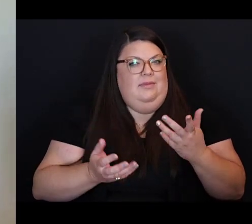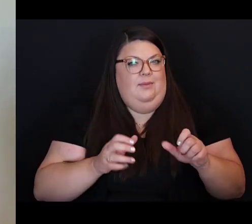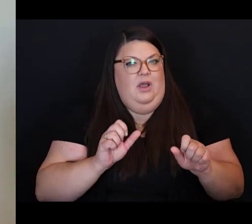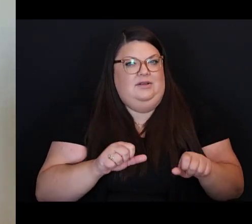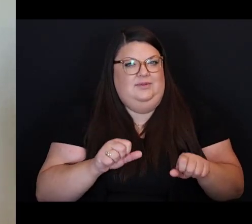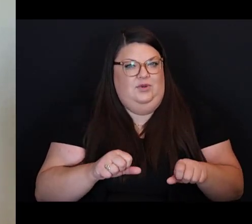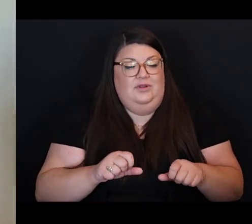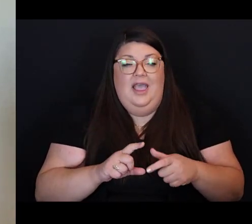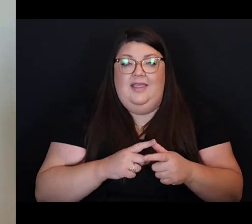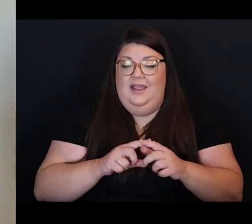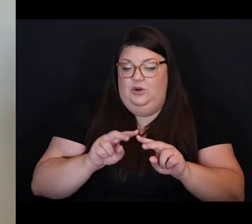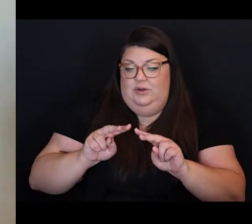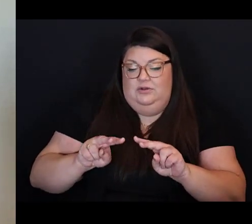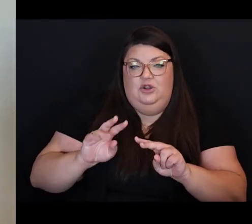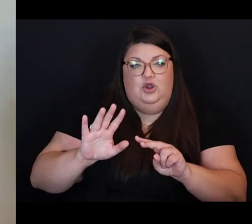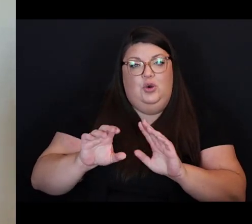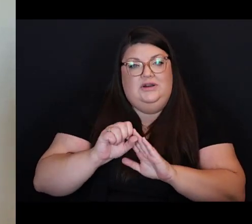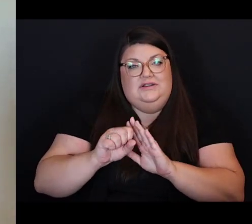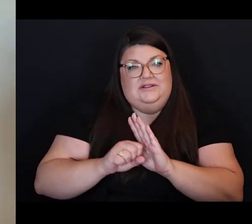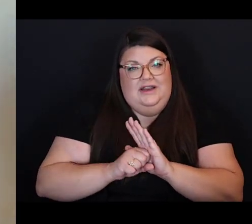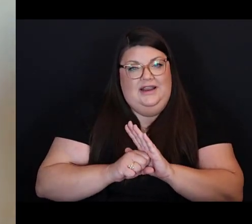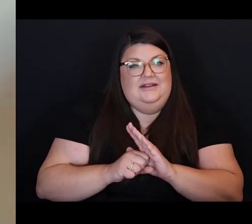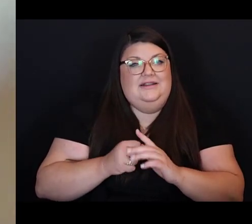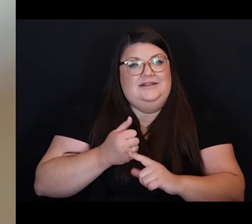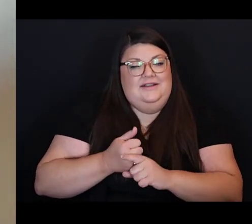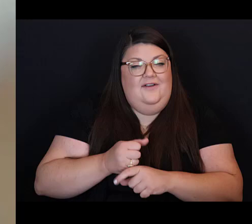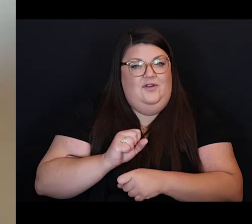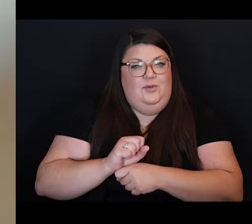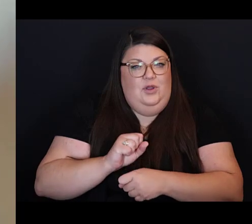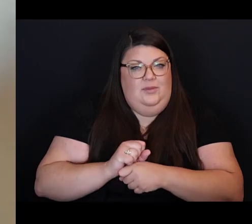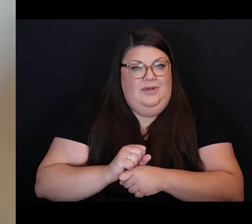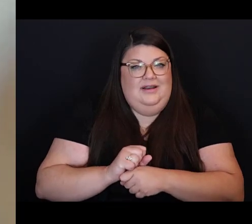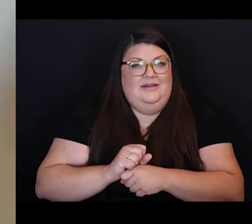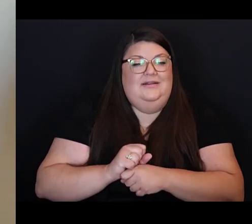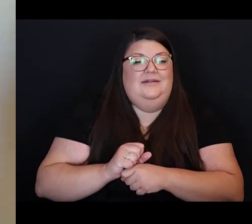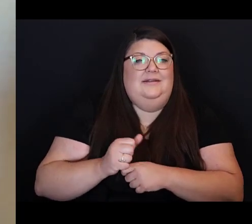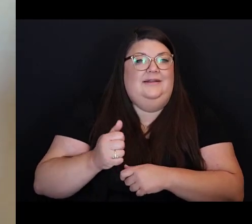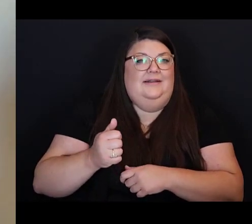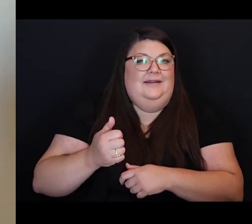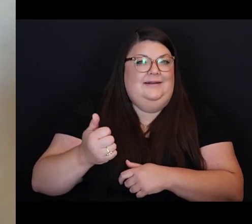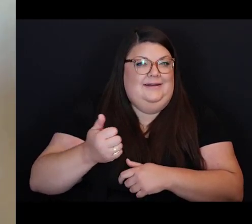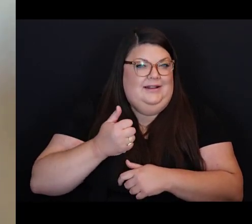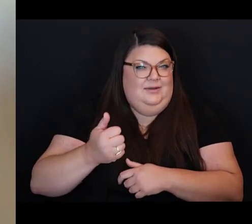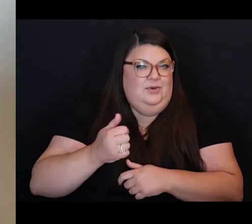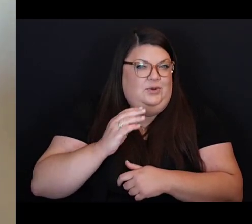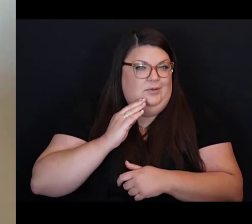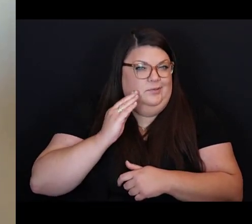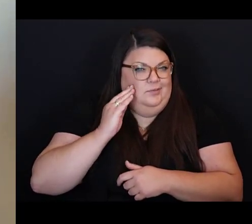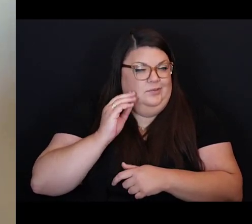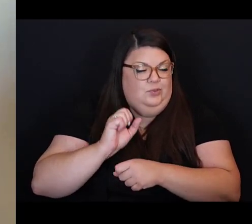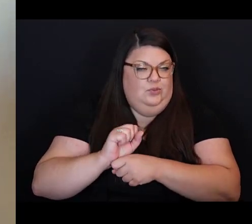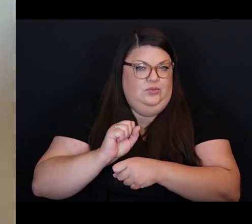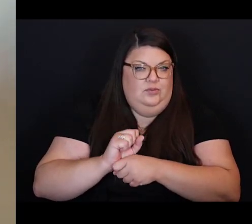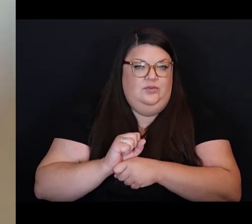could check out your state self-employment and telecommuting resources. And as for organizations,